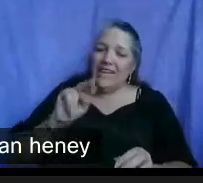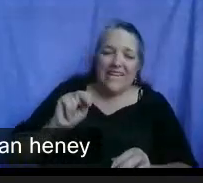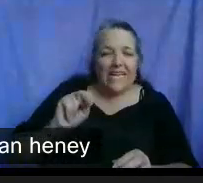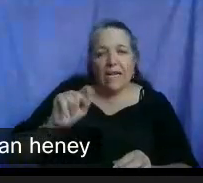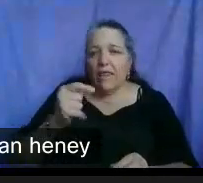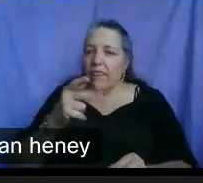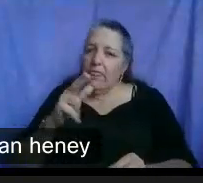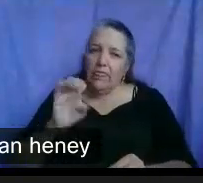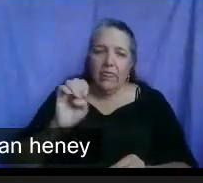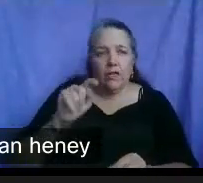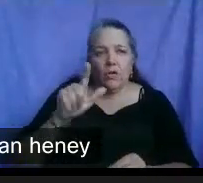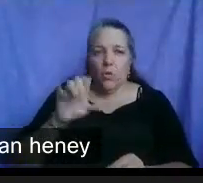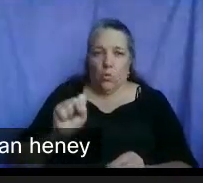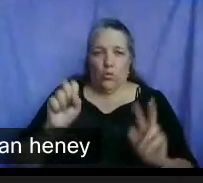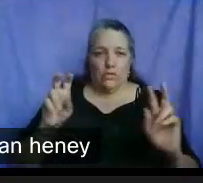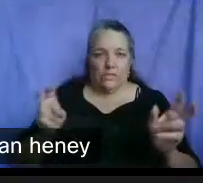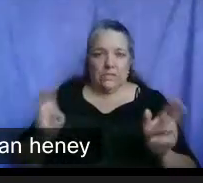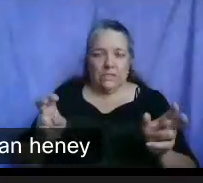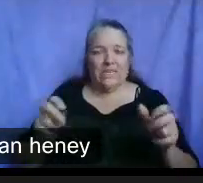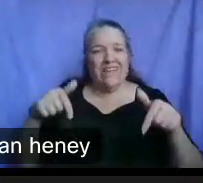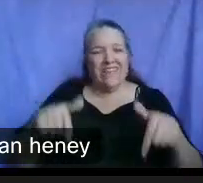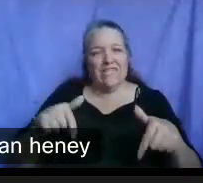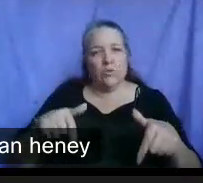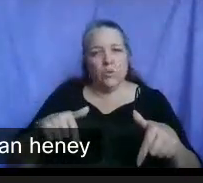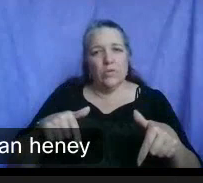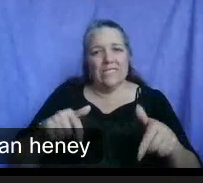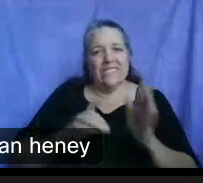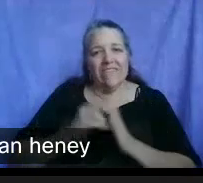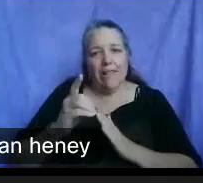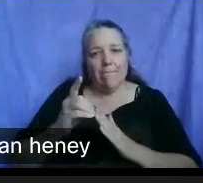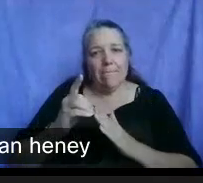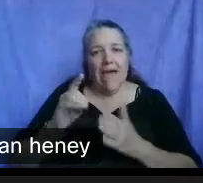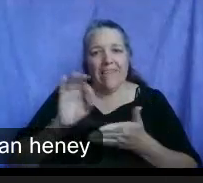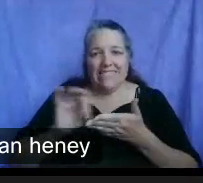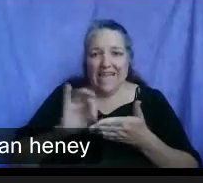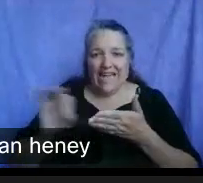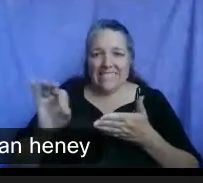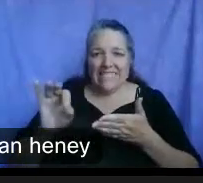This new series was created by the Census Academy team here at the Census Bureau. You